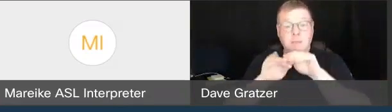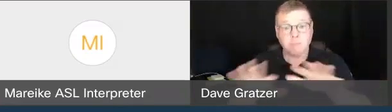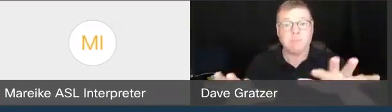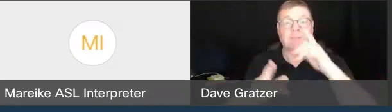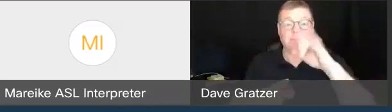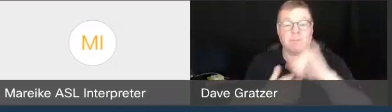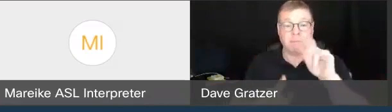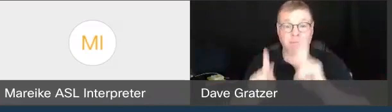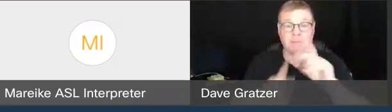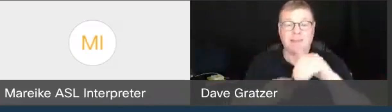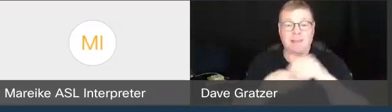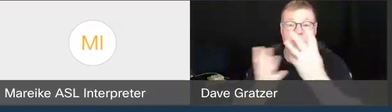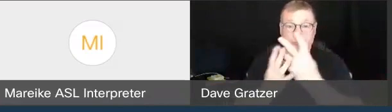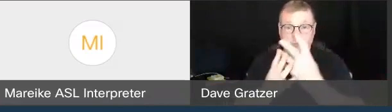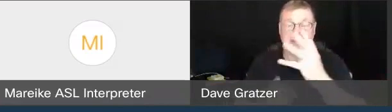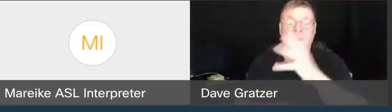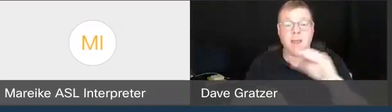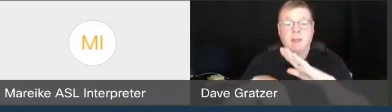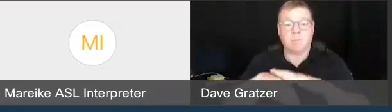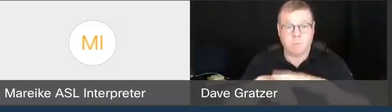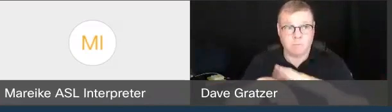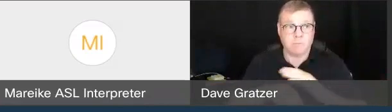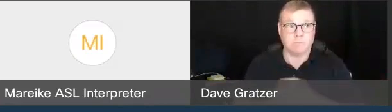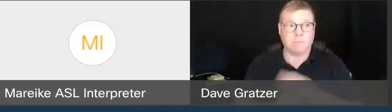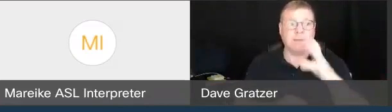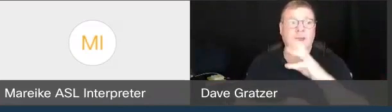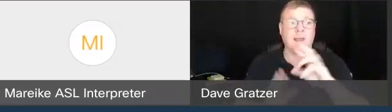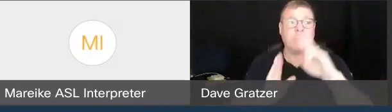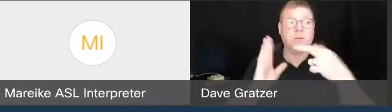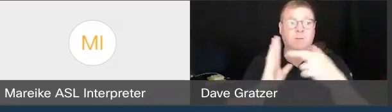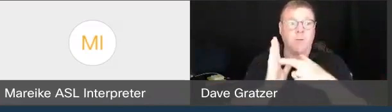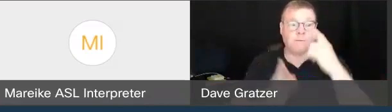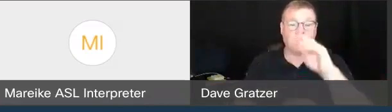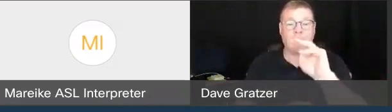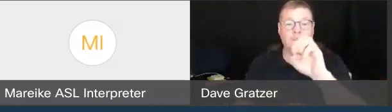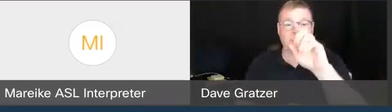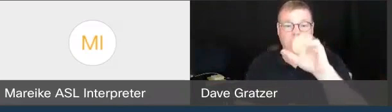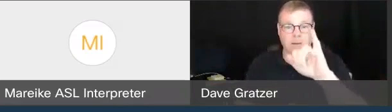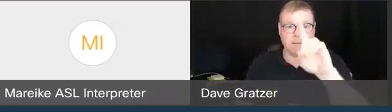illnesses in prisons and probation settings, and the role of Medicaid on mental health service use